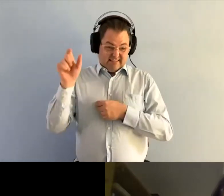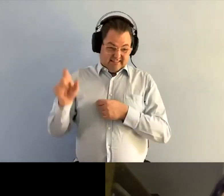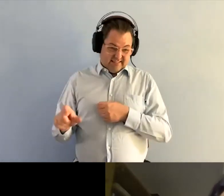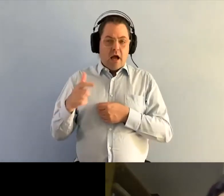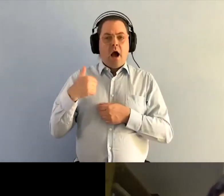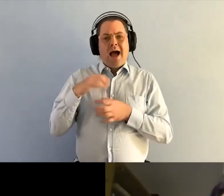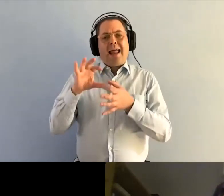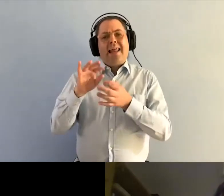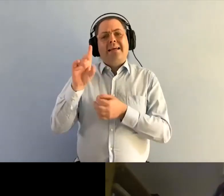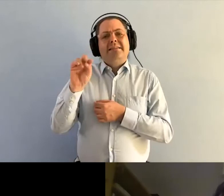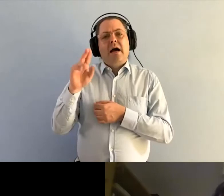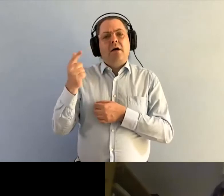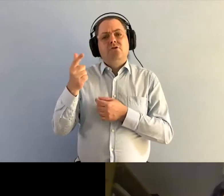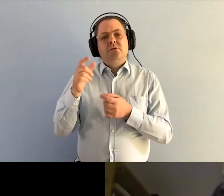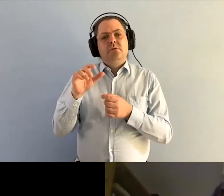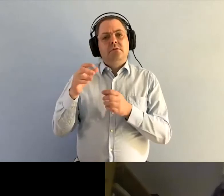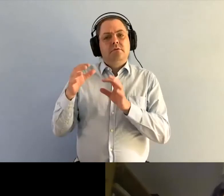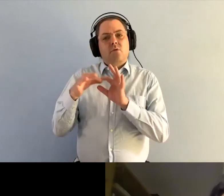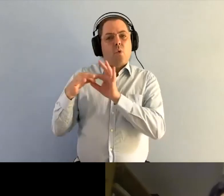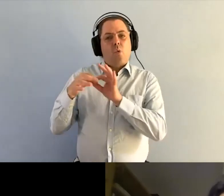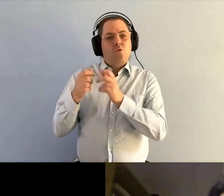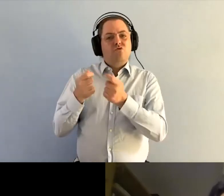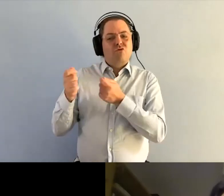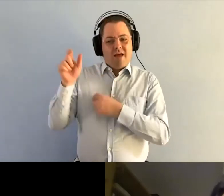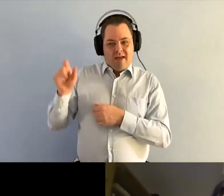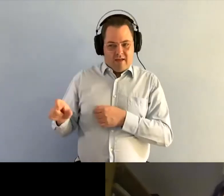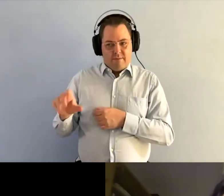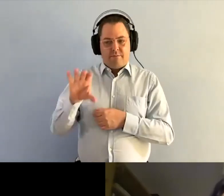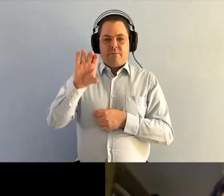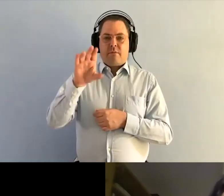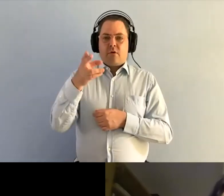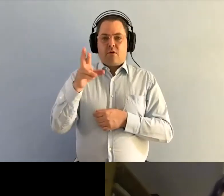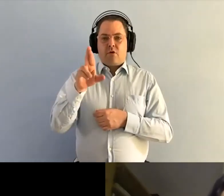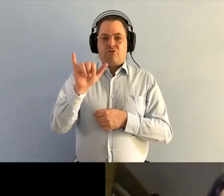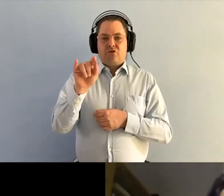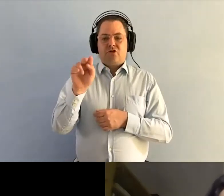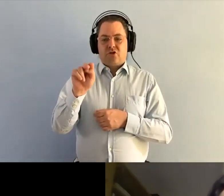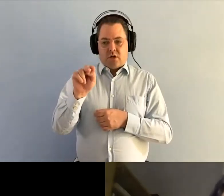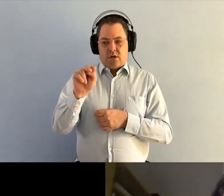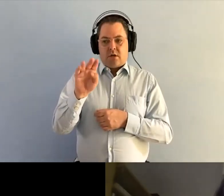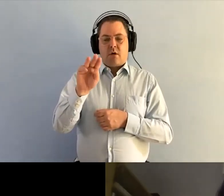section and hand over to my colleague, Christian Modino-Hok